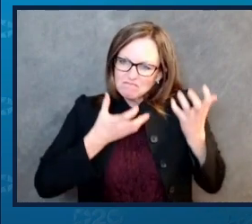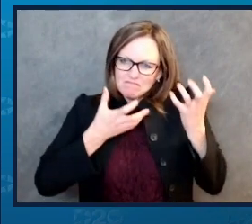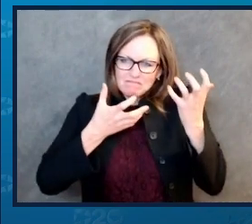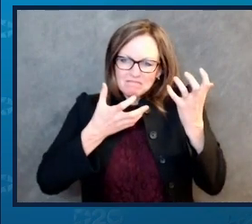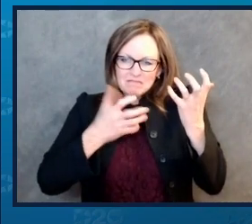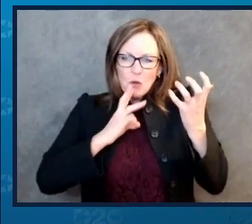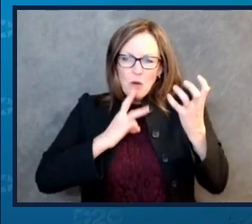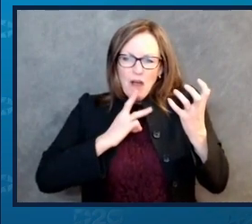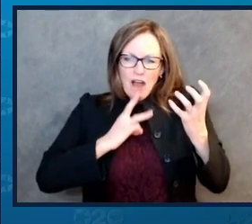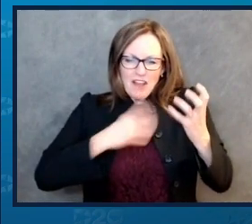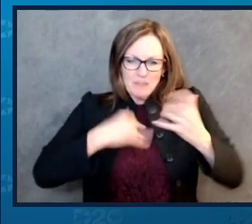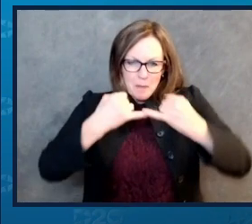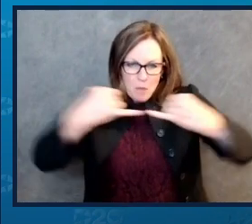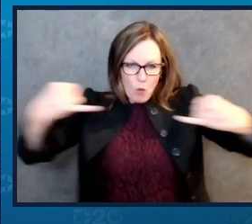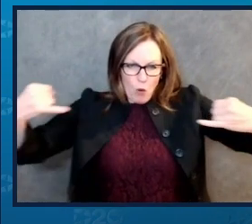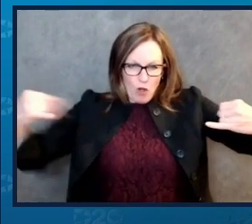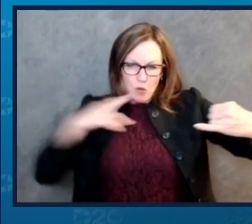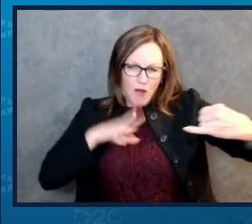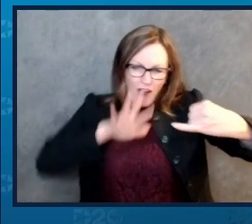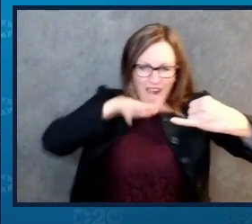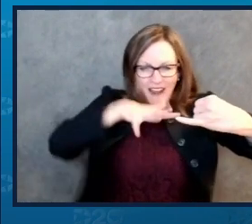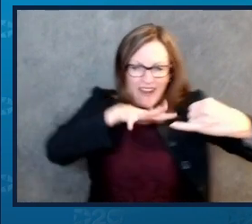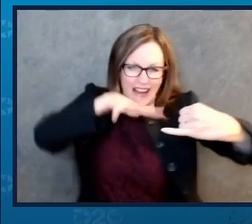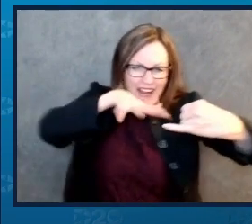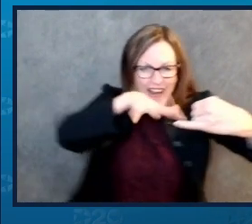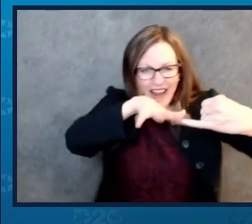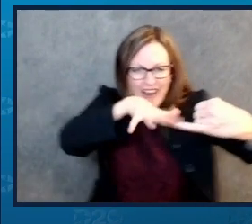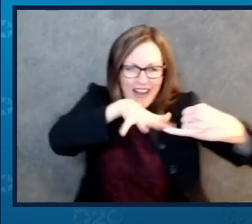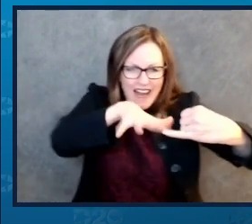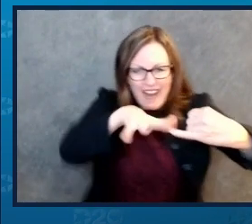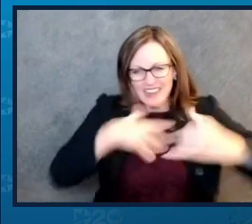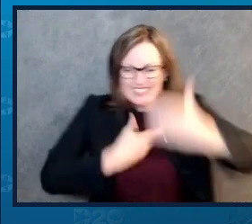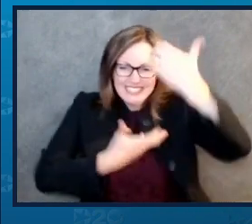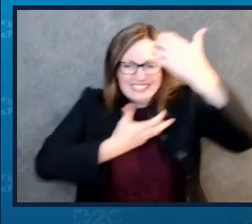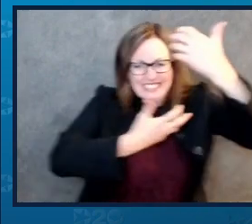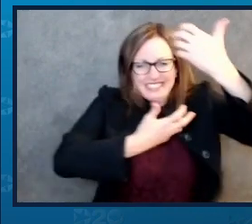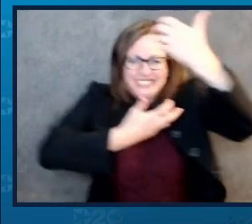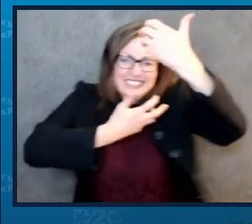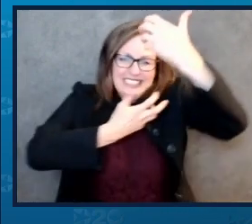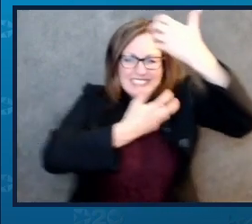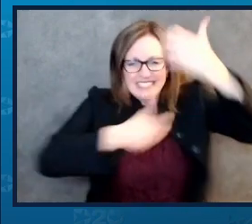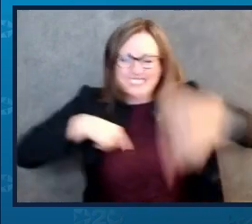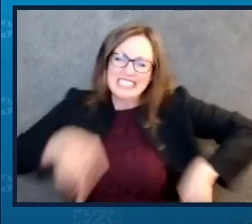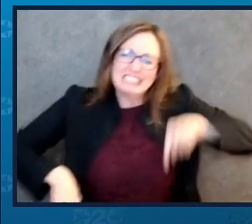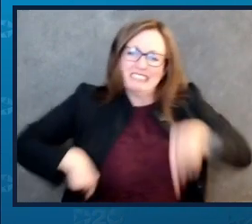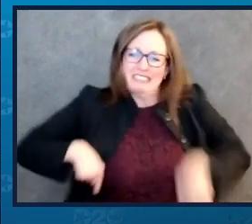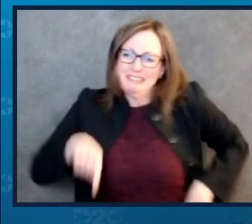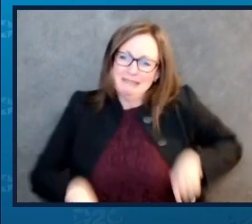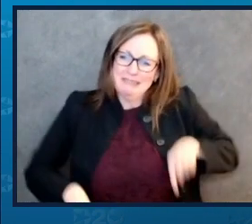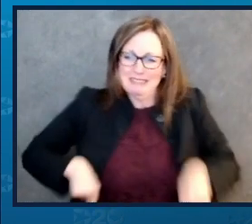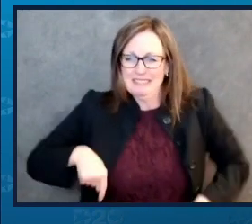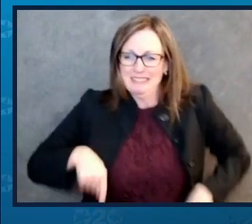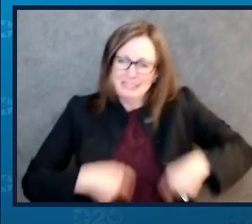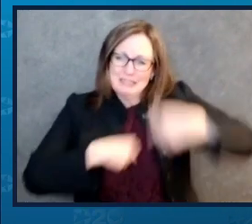SHE TRAVELED FOR DAYS TO REACH THE BOARD WHEN THEY GOT THOUGH RIVER AND LOOKED AT MY SISTER ABOVE THE WATER AND